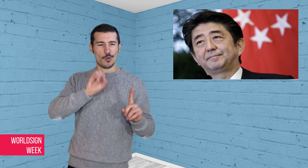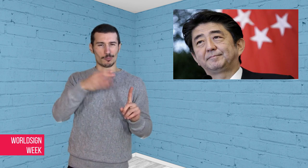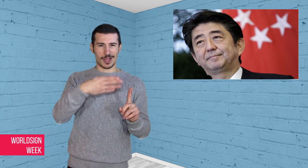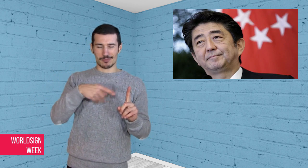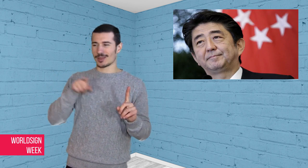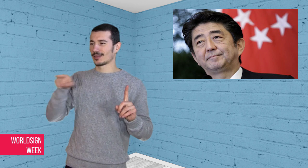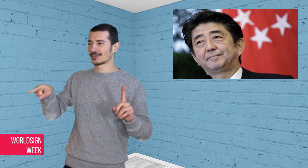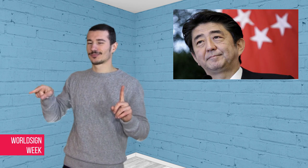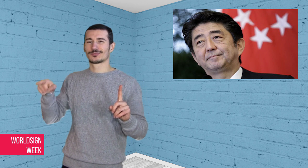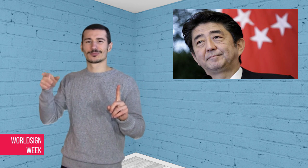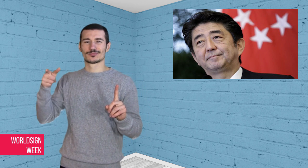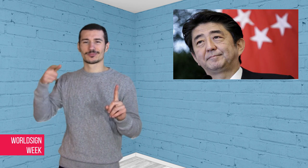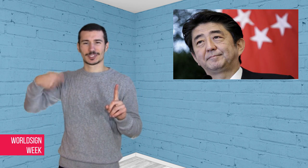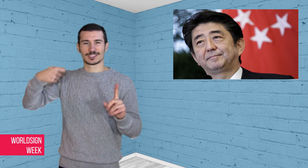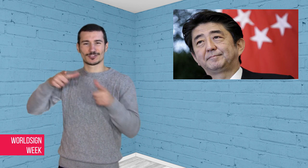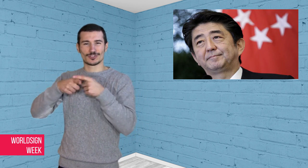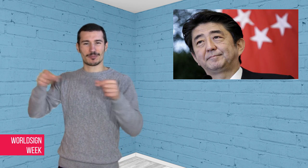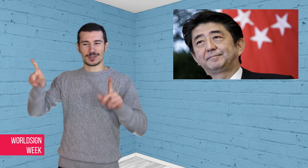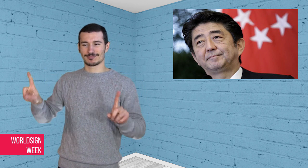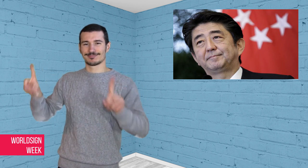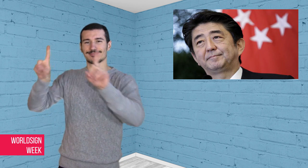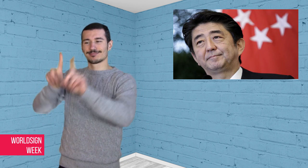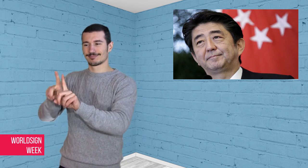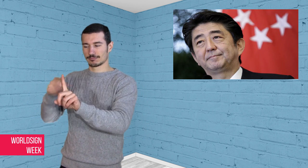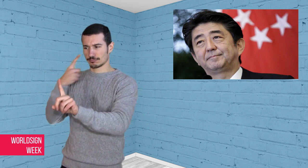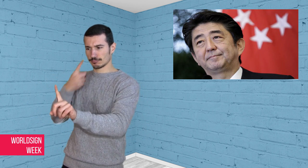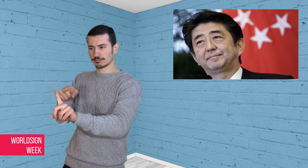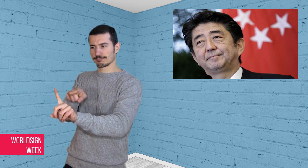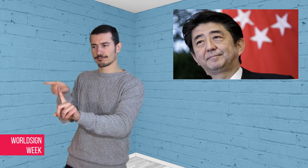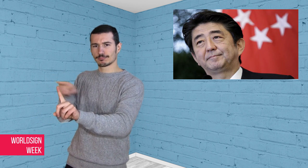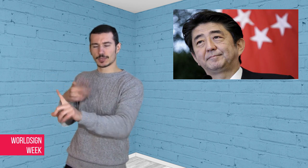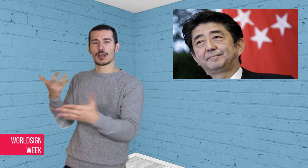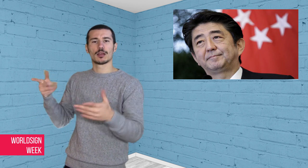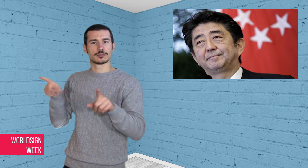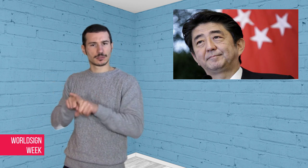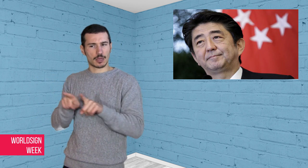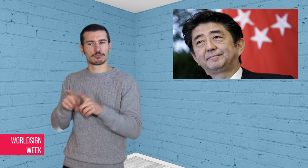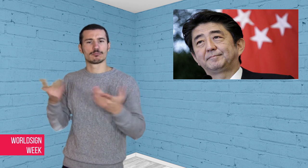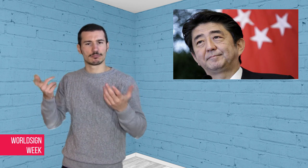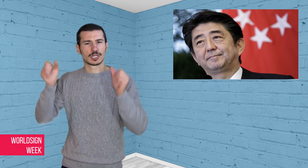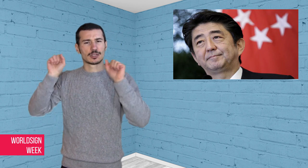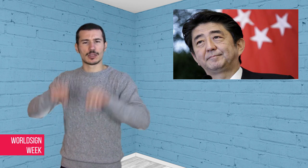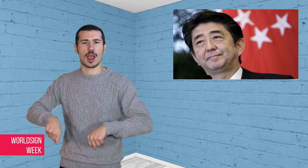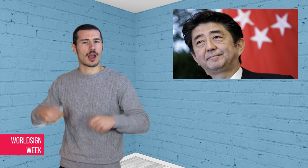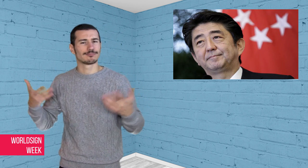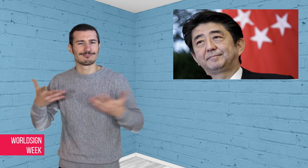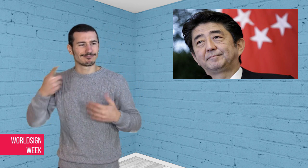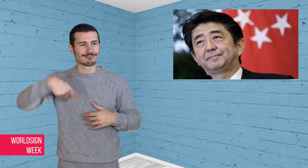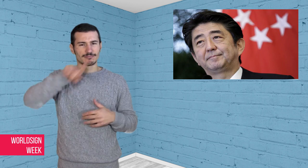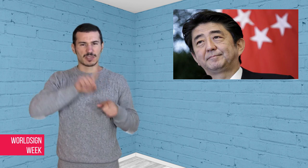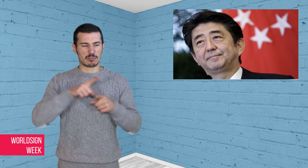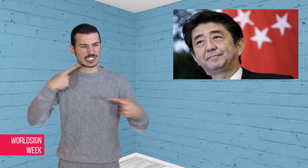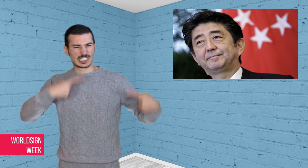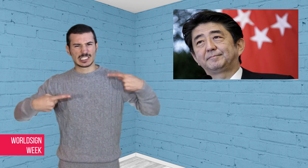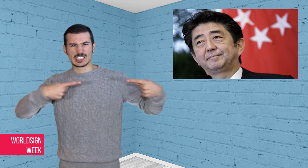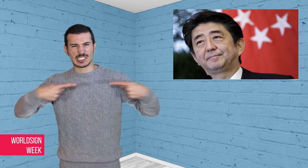visits and said it would be a sign that even the most hated enemy can become the closest ally.